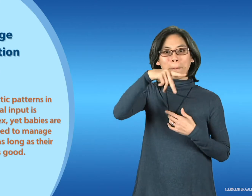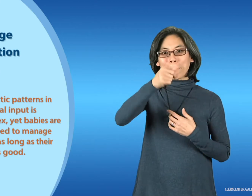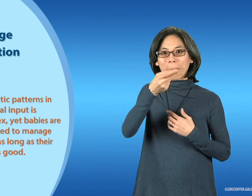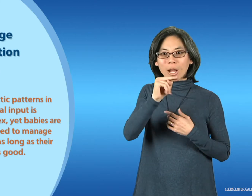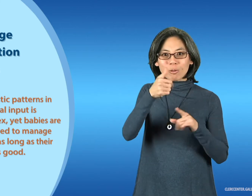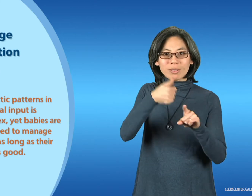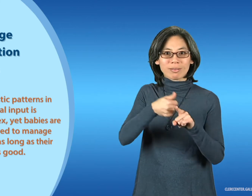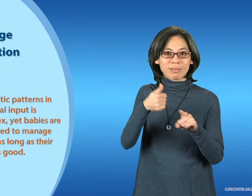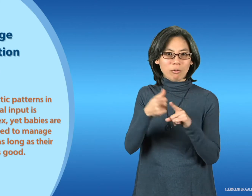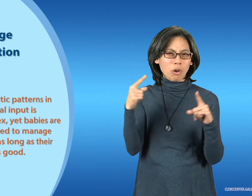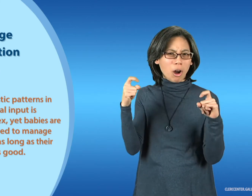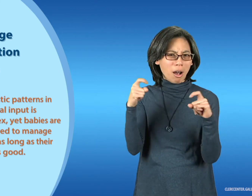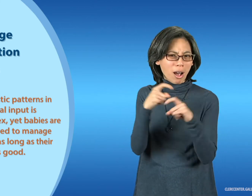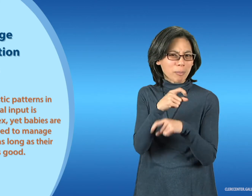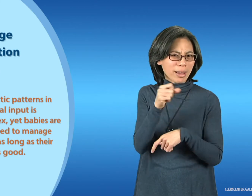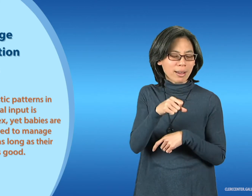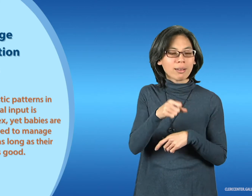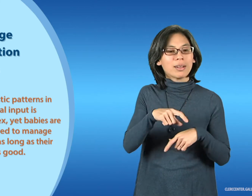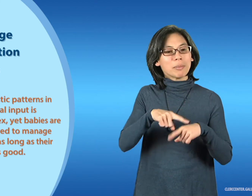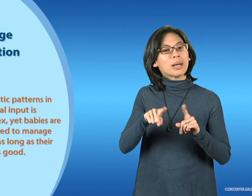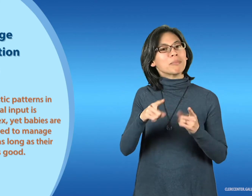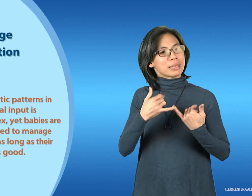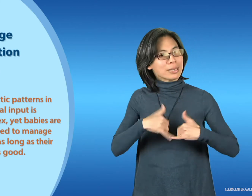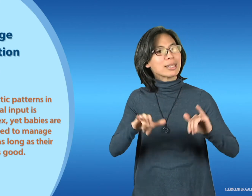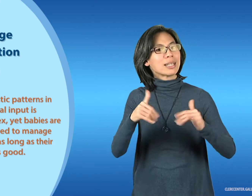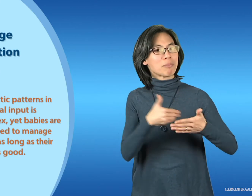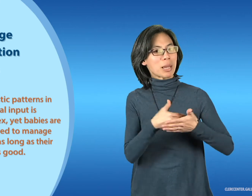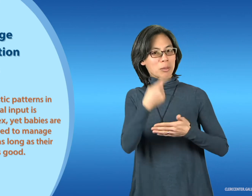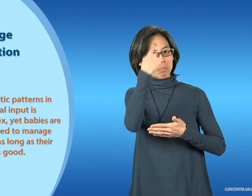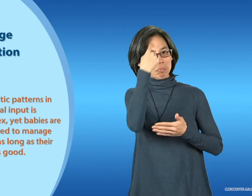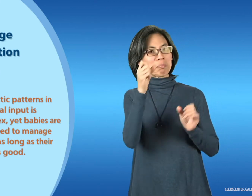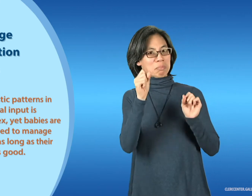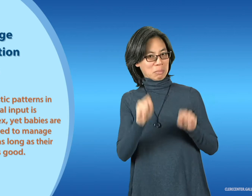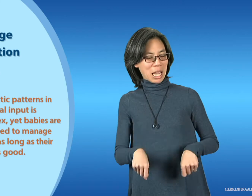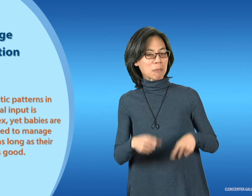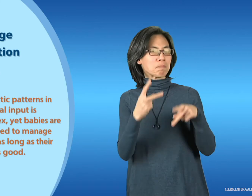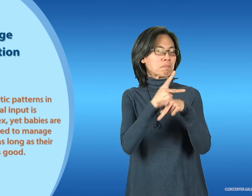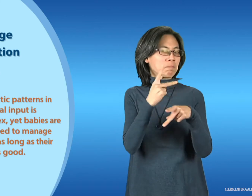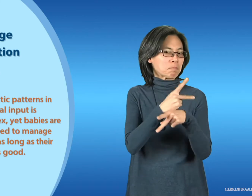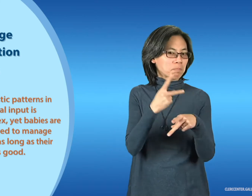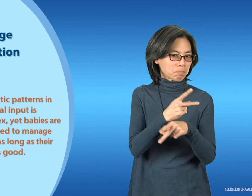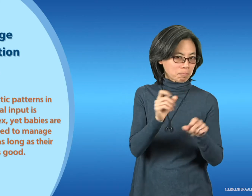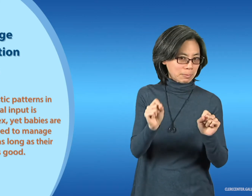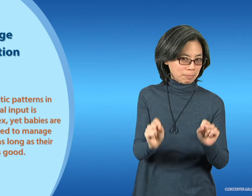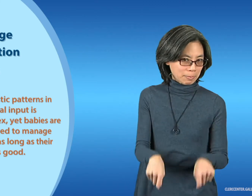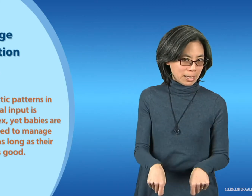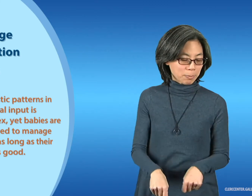And of course the patterns then will be quite complex, but still the baby's brain is able to process that.